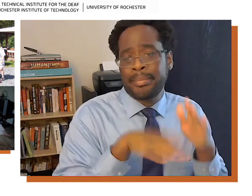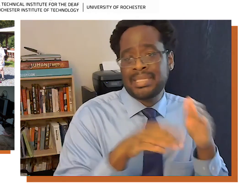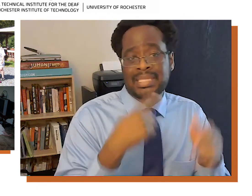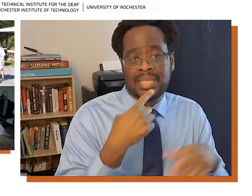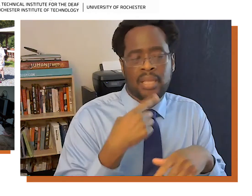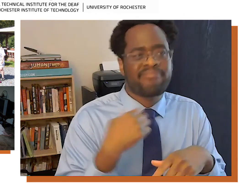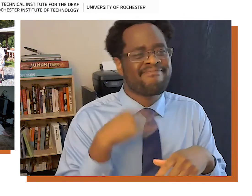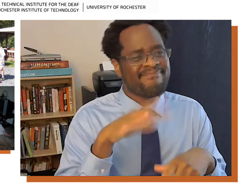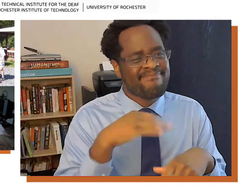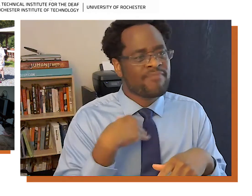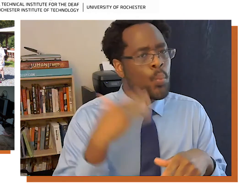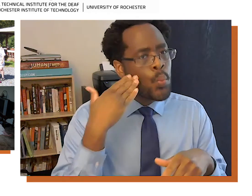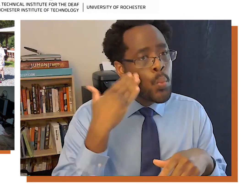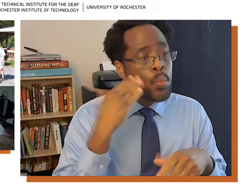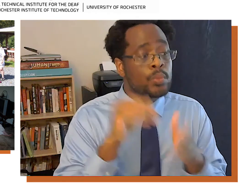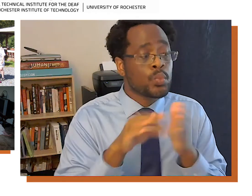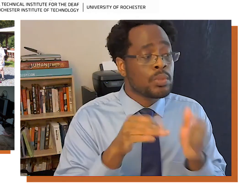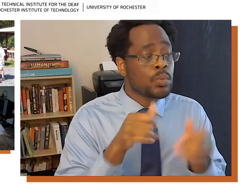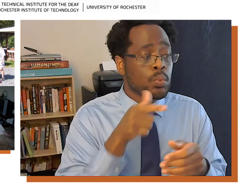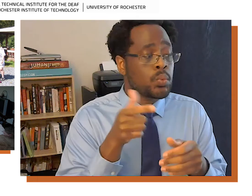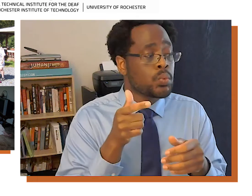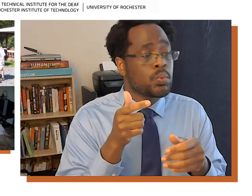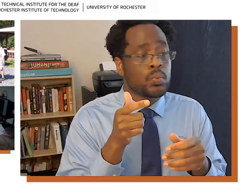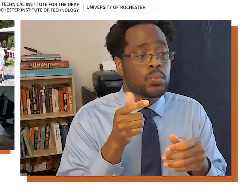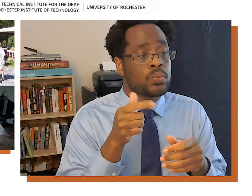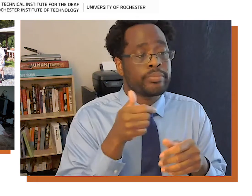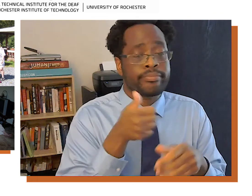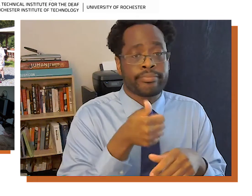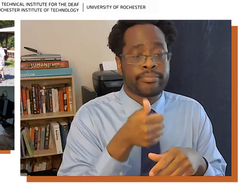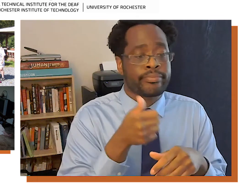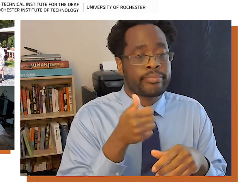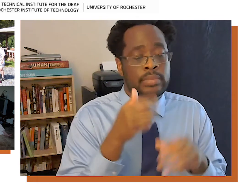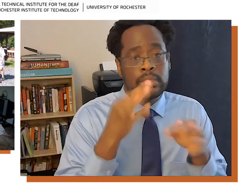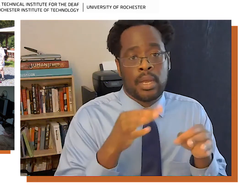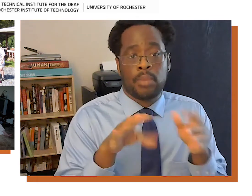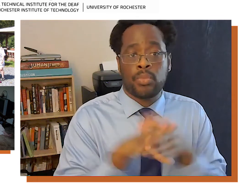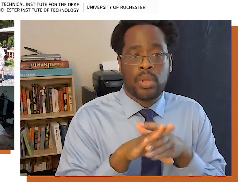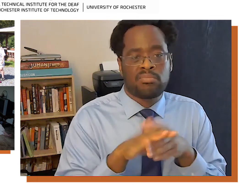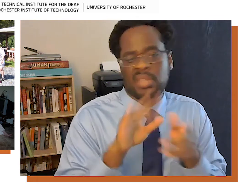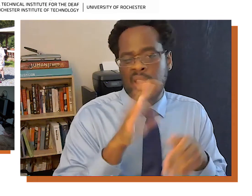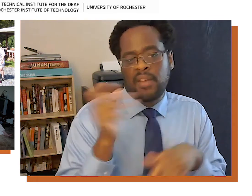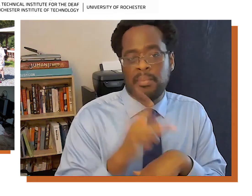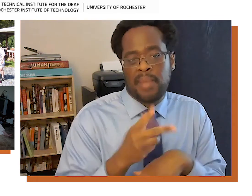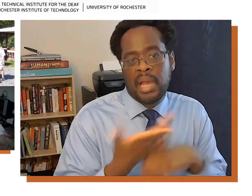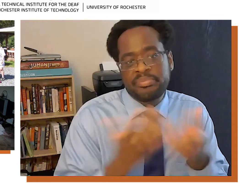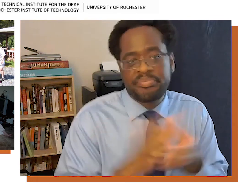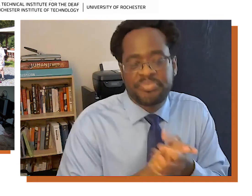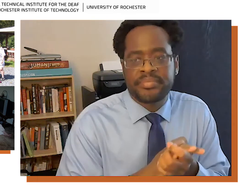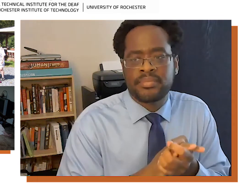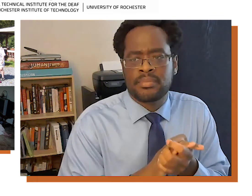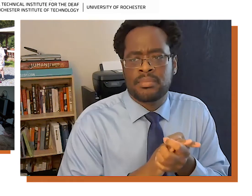and I wanted their suggestion, and they told me that students who take a break typically don't come back...